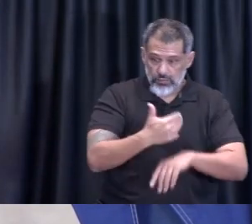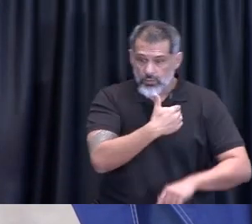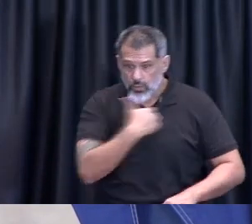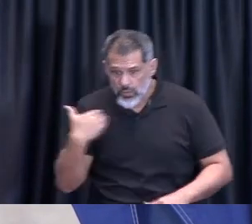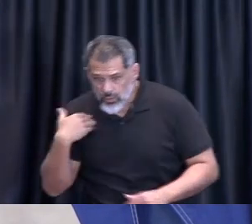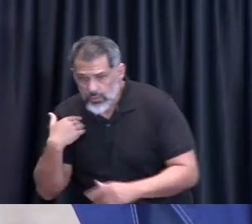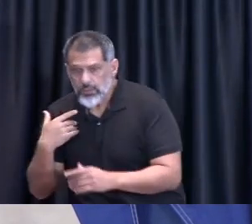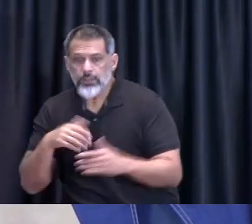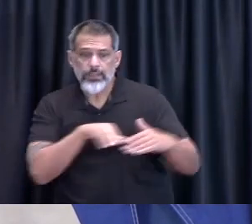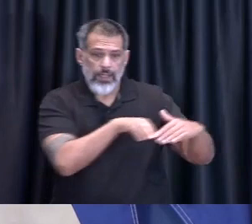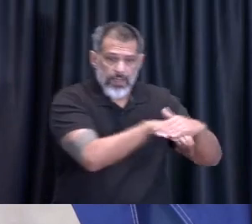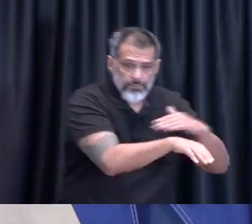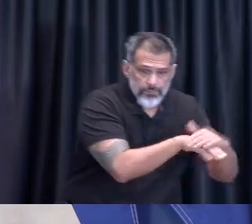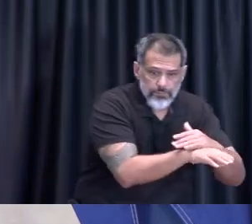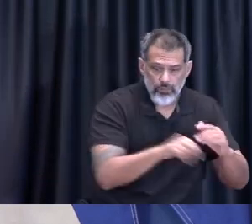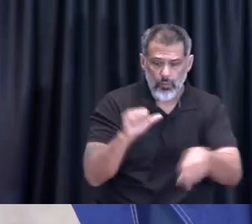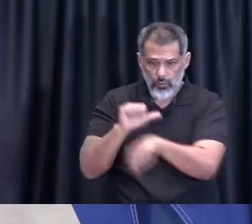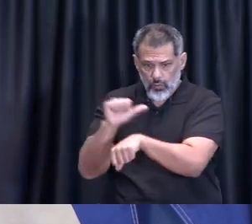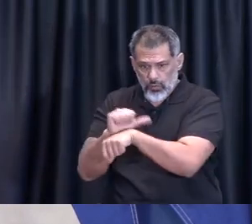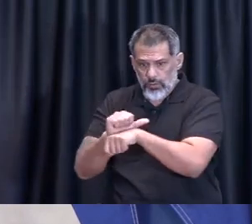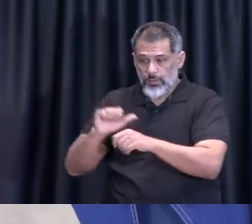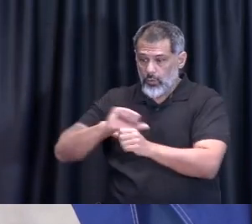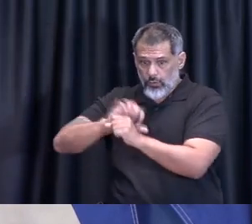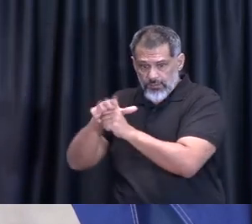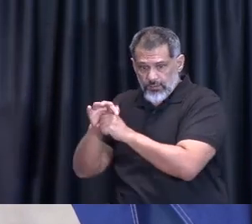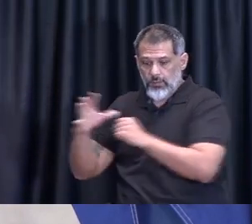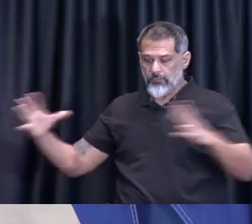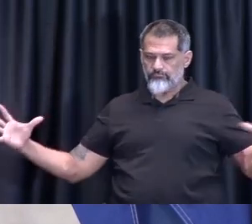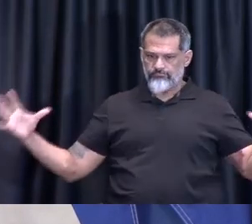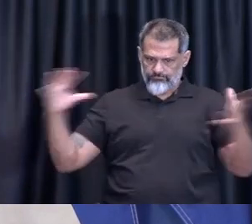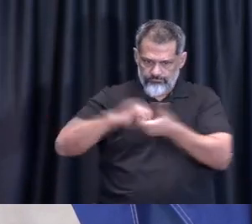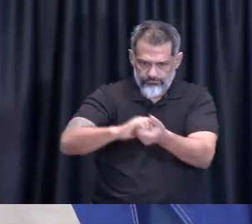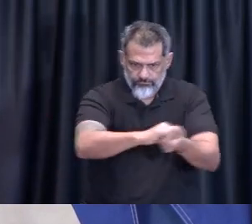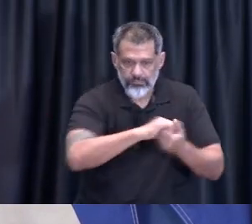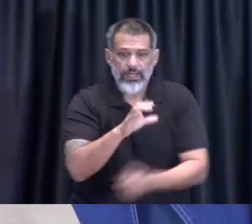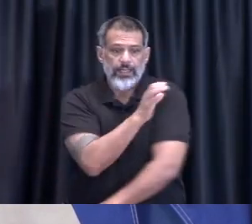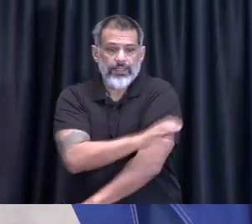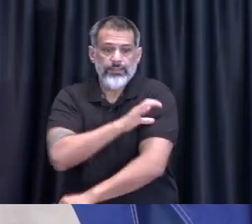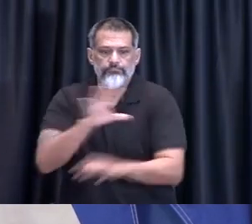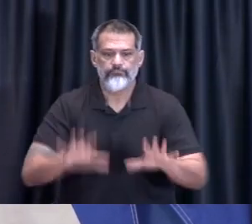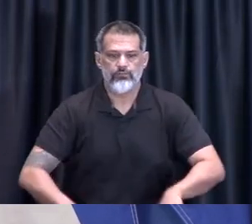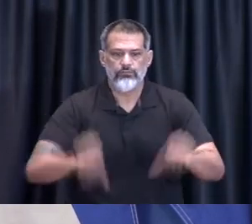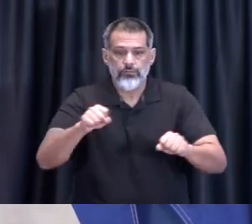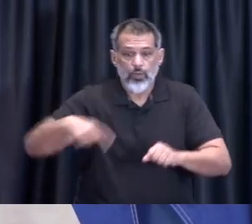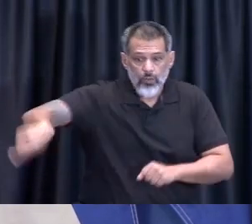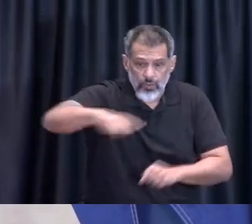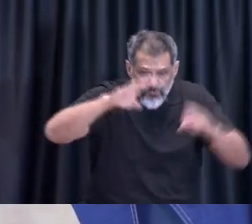COVID-19 vaccines, will be hosting a vaccination clinic for individuals with disabilities.